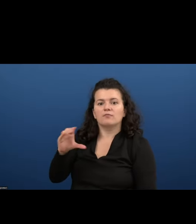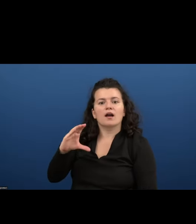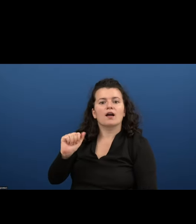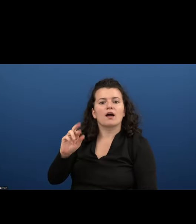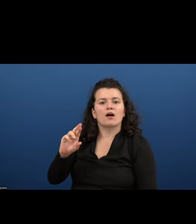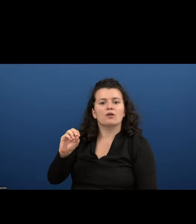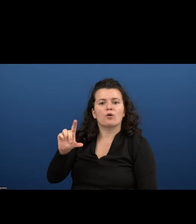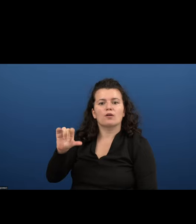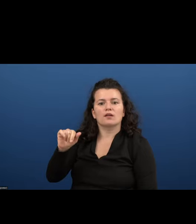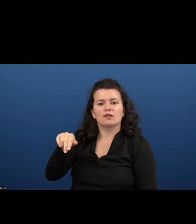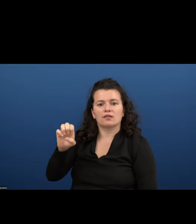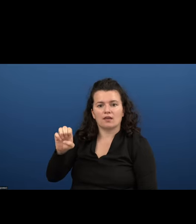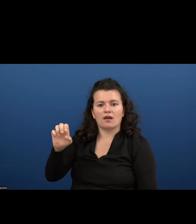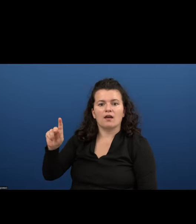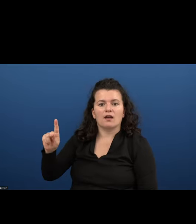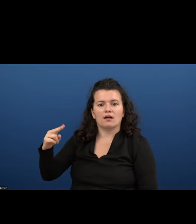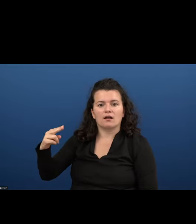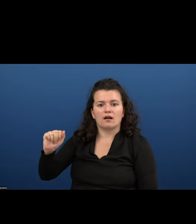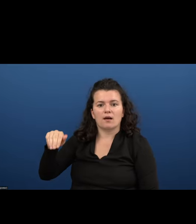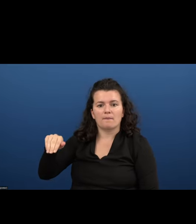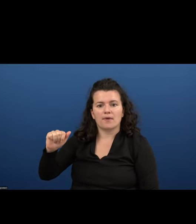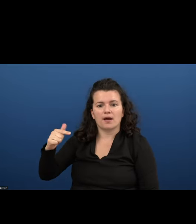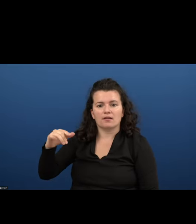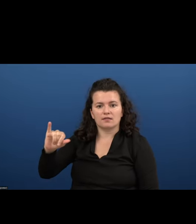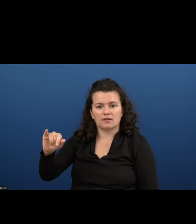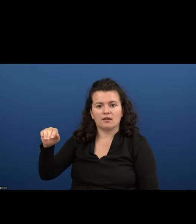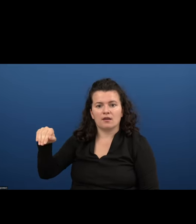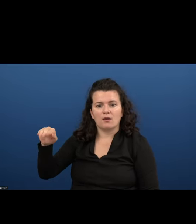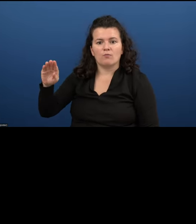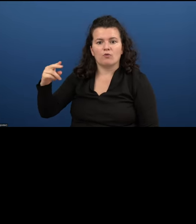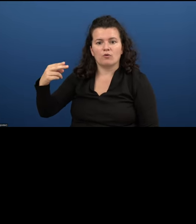in East Africa. 16:25:49 How can workers organizations contribute